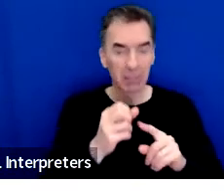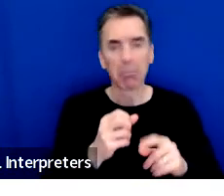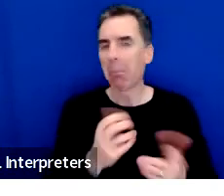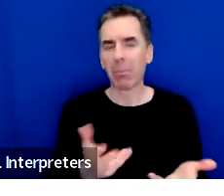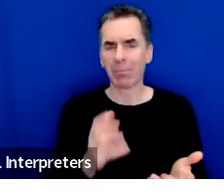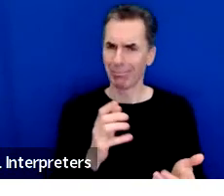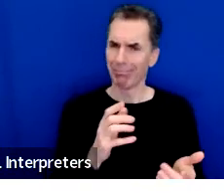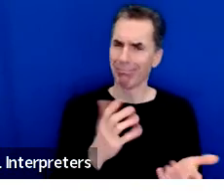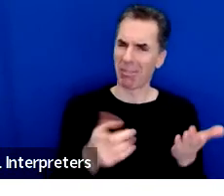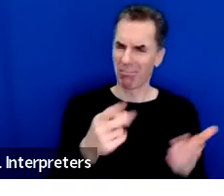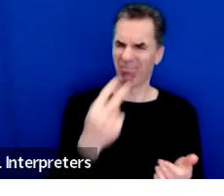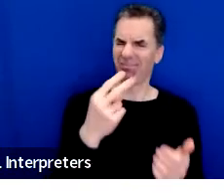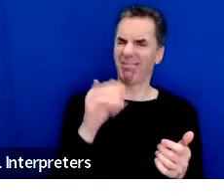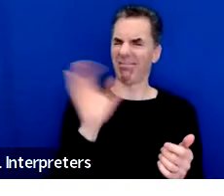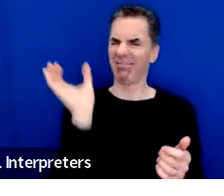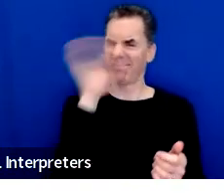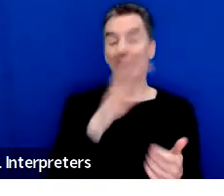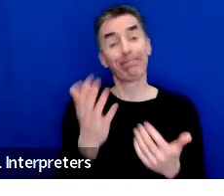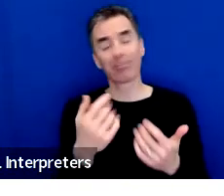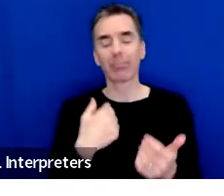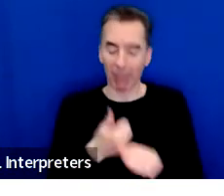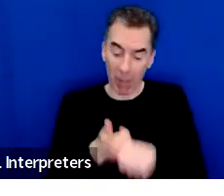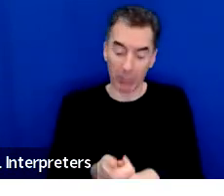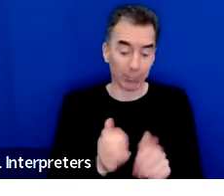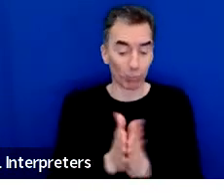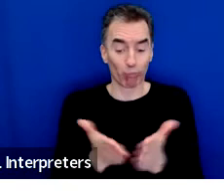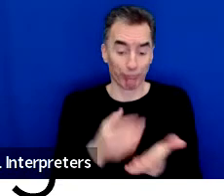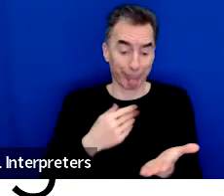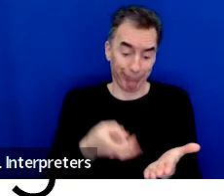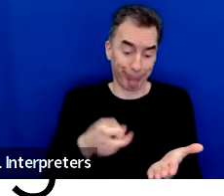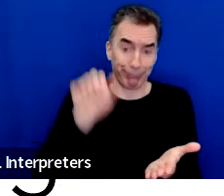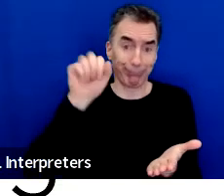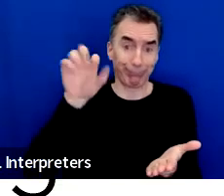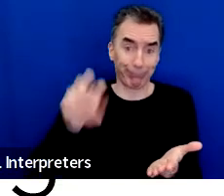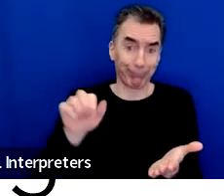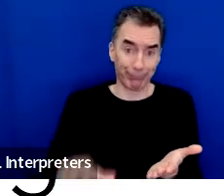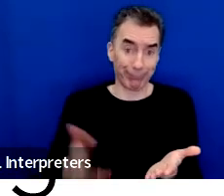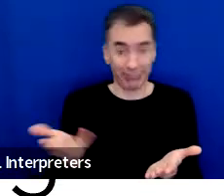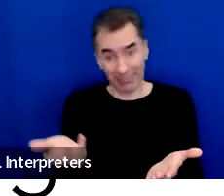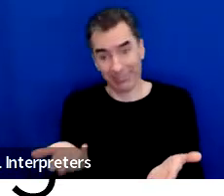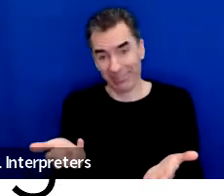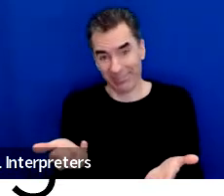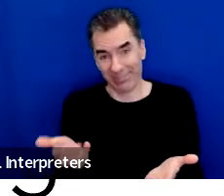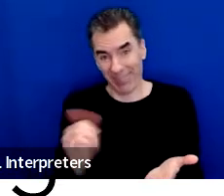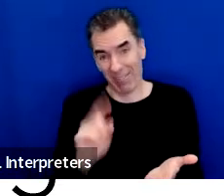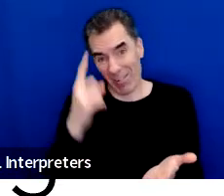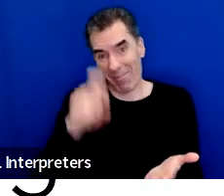but I just I relied on the textbook because that's what was in the course outline of record, and that's what had been used for a while.